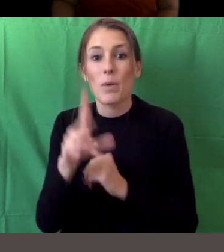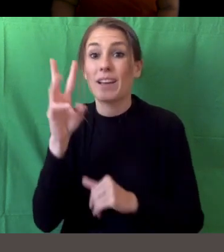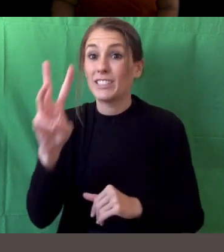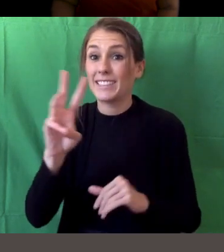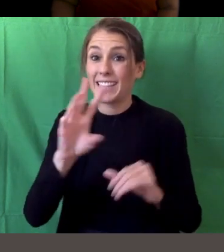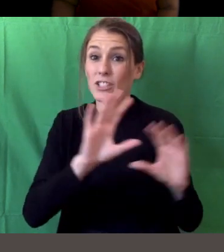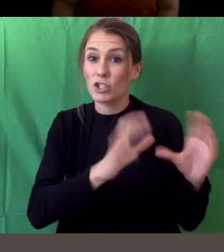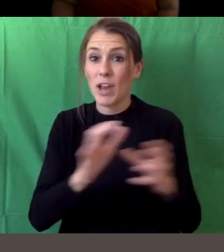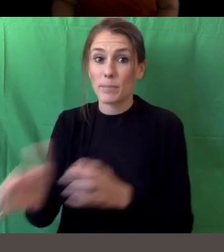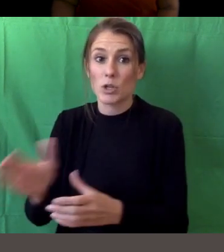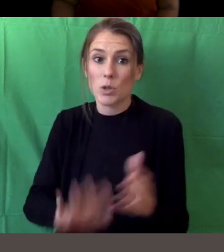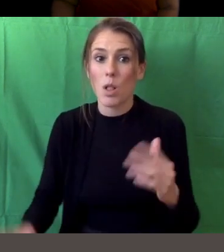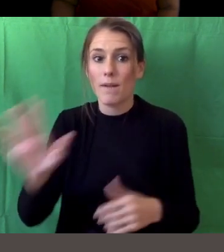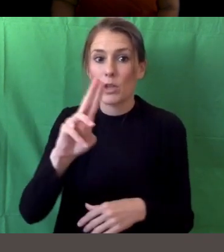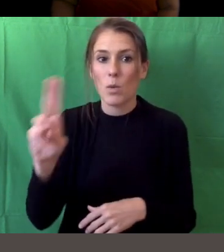They were very impactful.